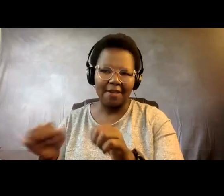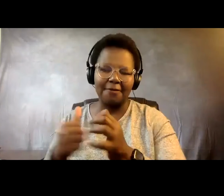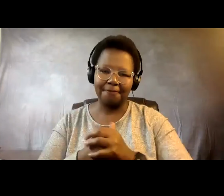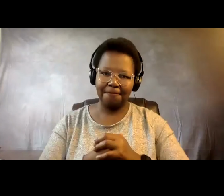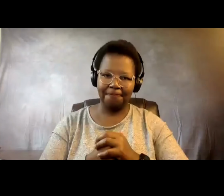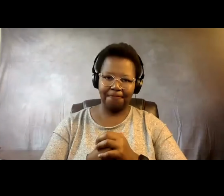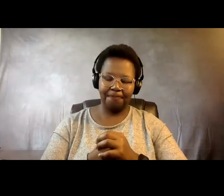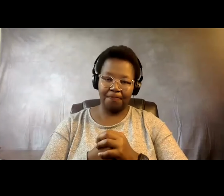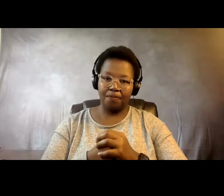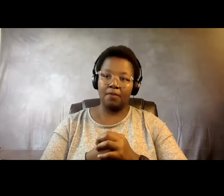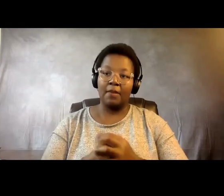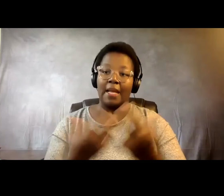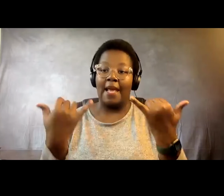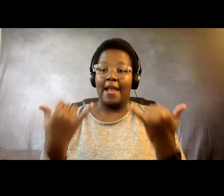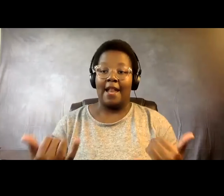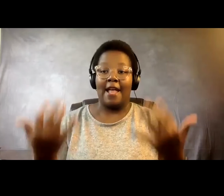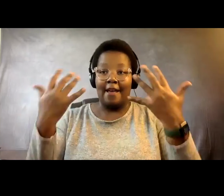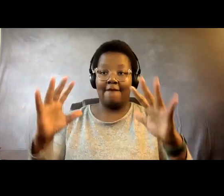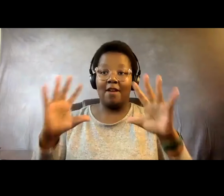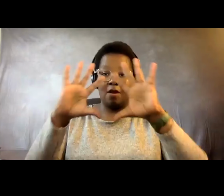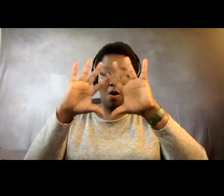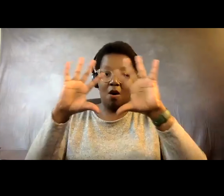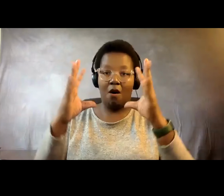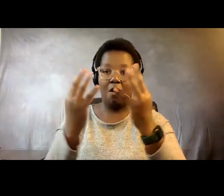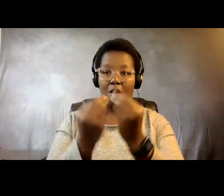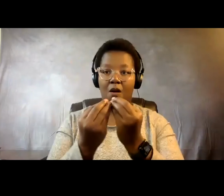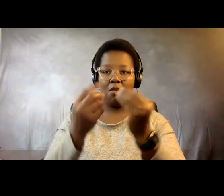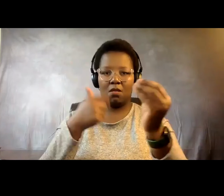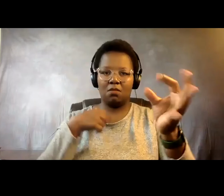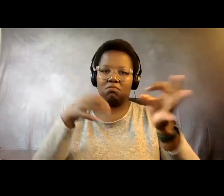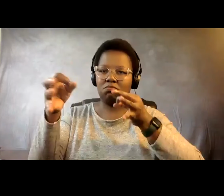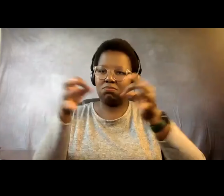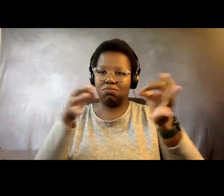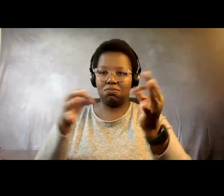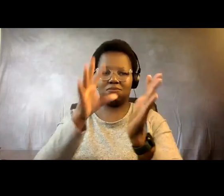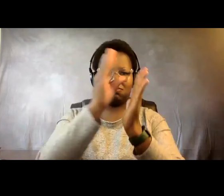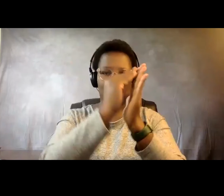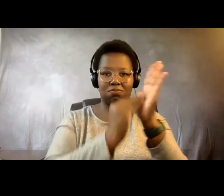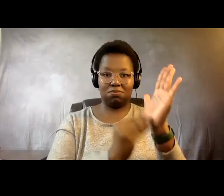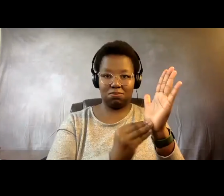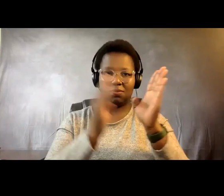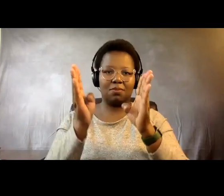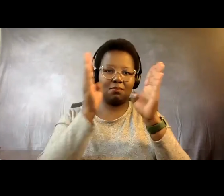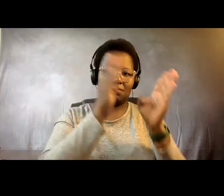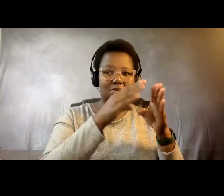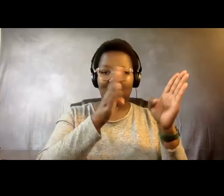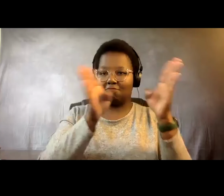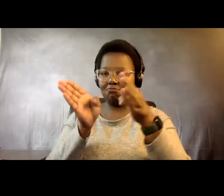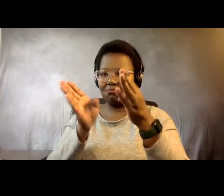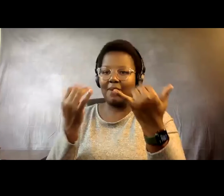So I've shared the how and where I document. Let's dig into kind of further actual example.